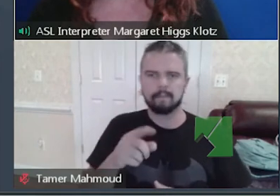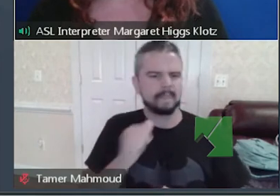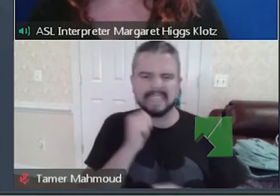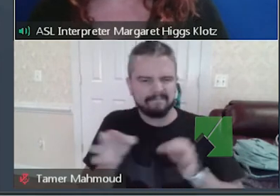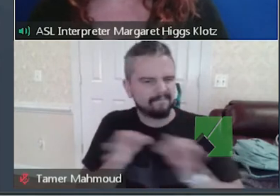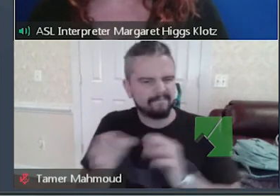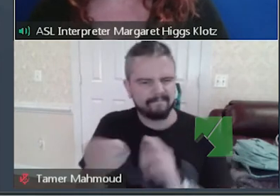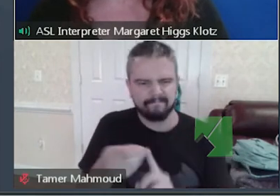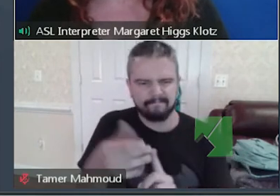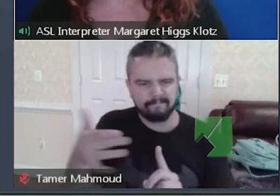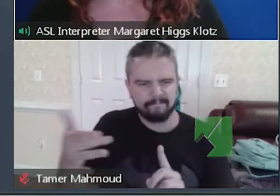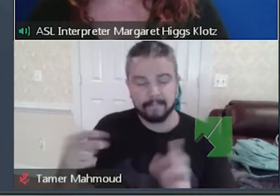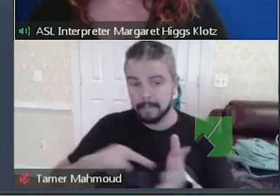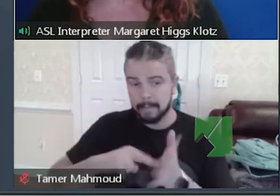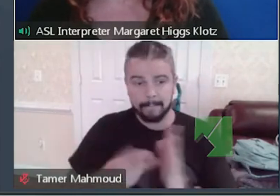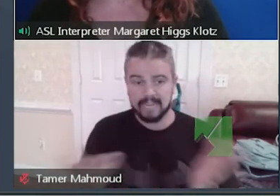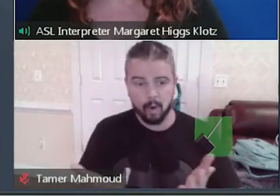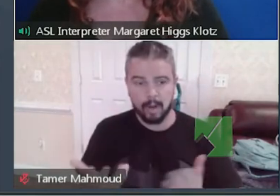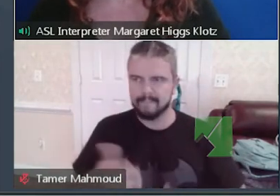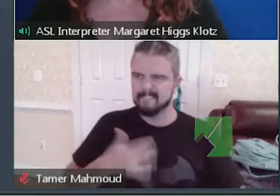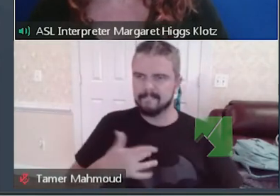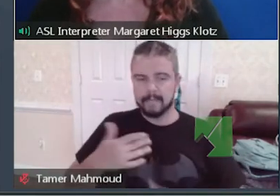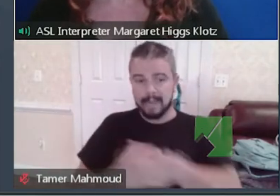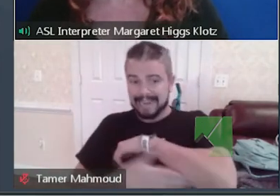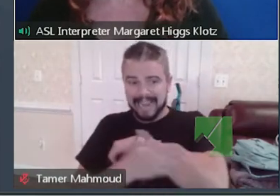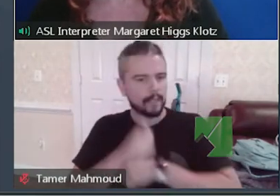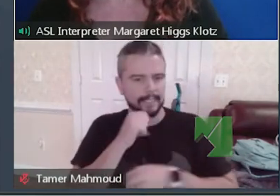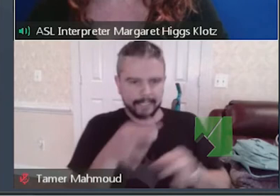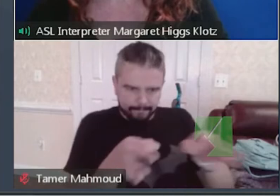I bought Ryan's from, and it wasn't explained to me much.